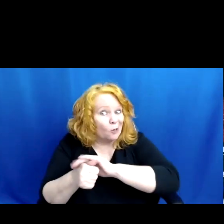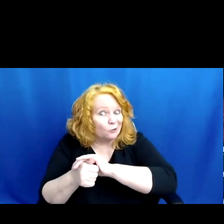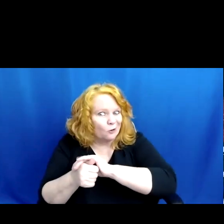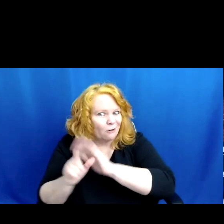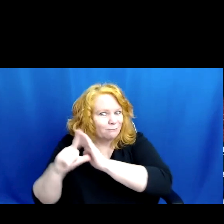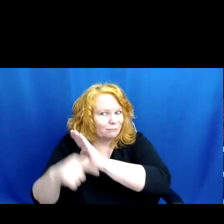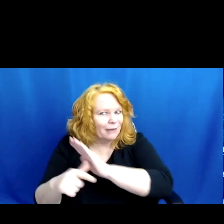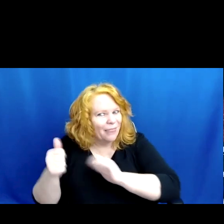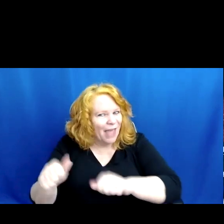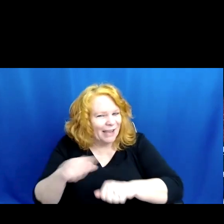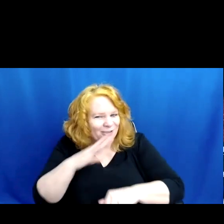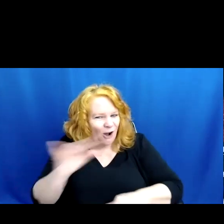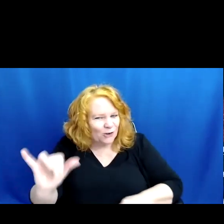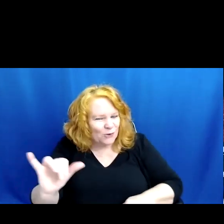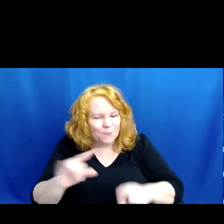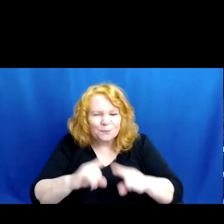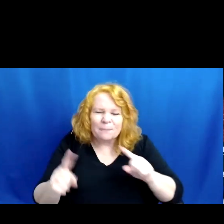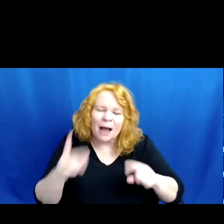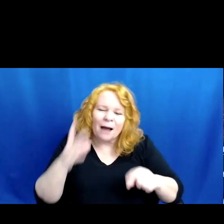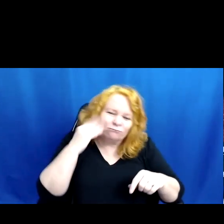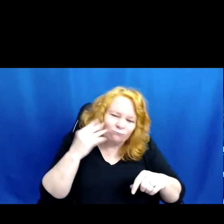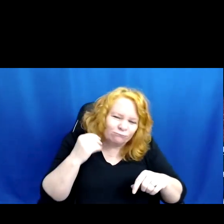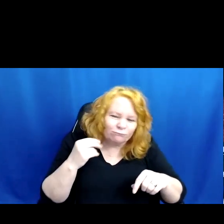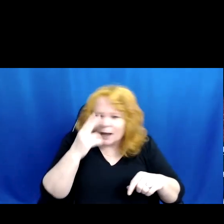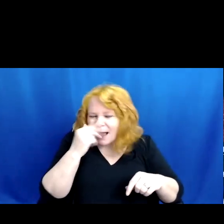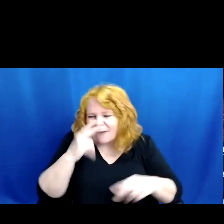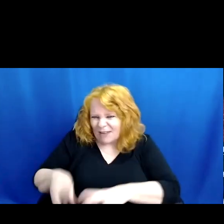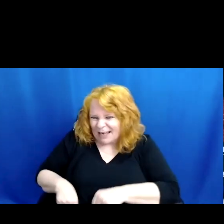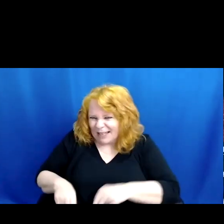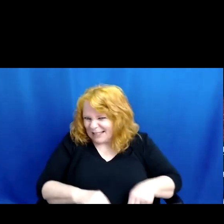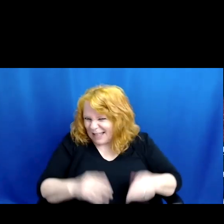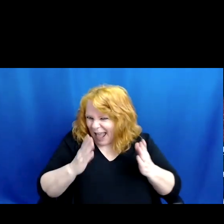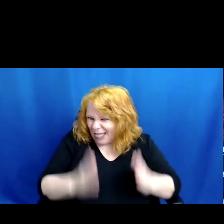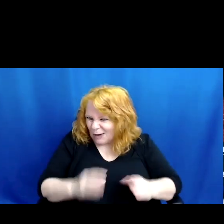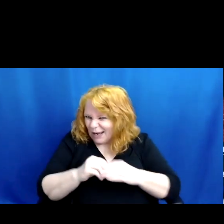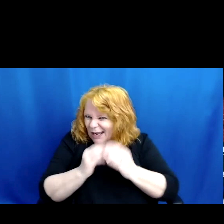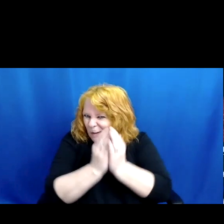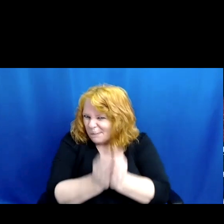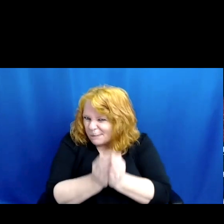But there are experiences of sailing a boat, maybe stroking a horse.